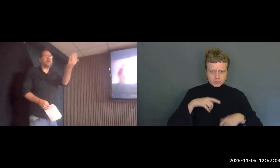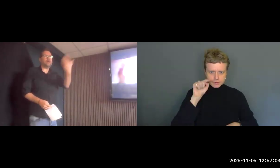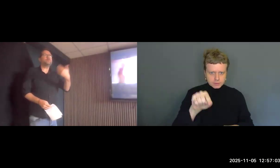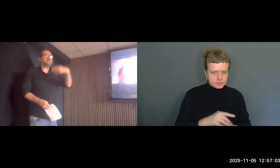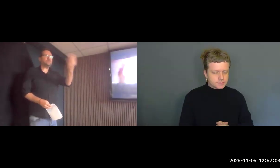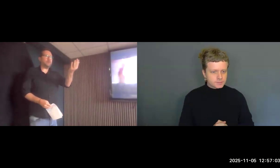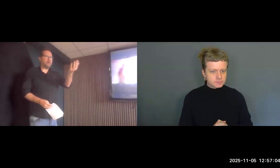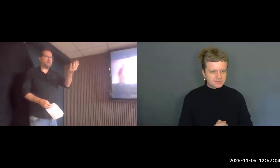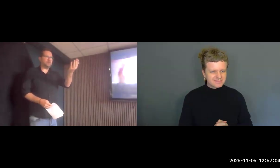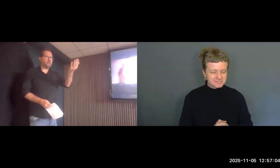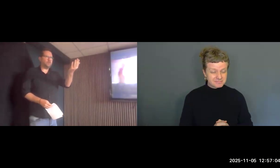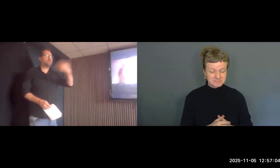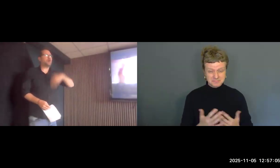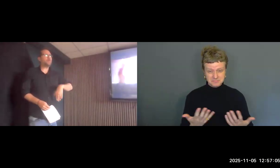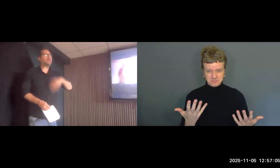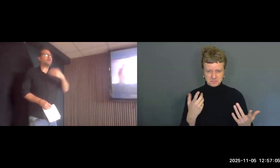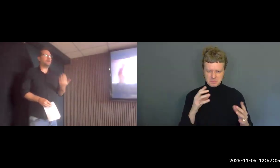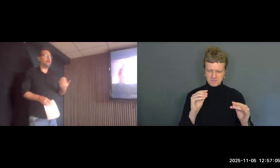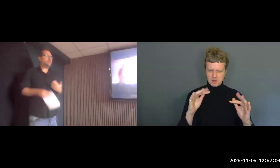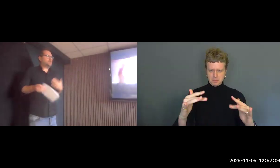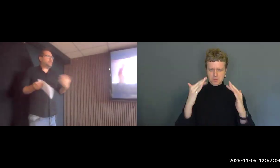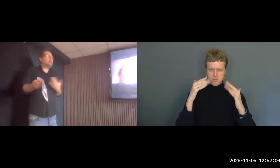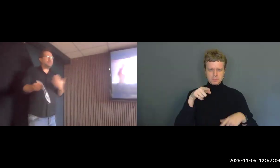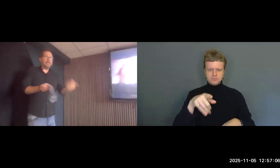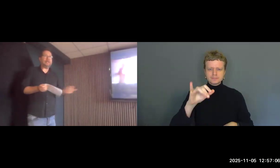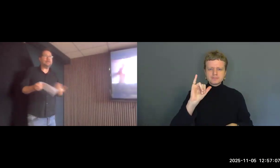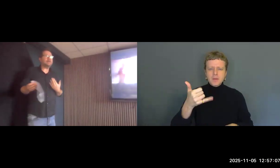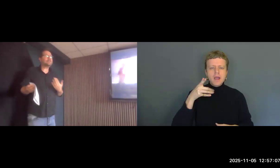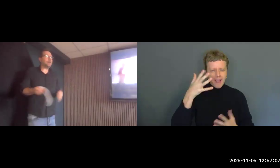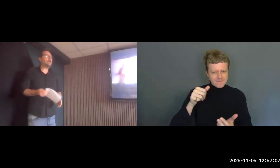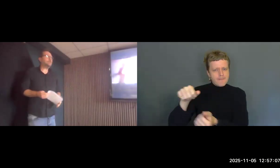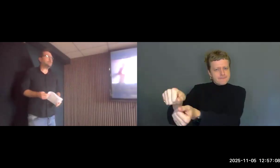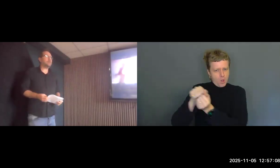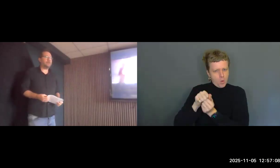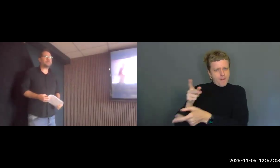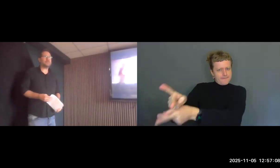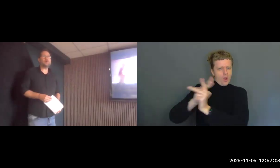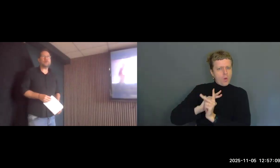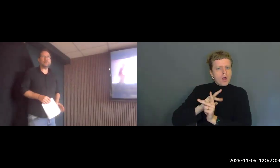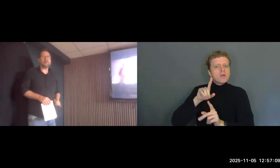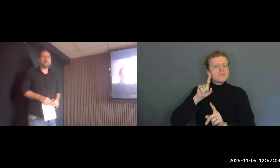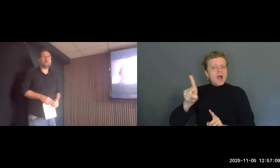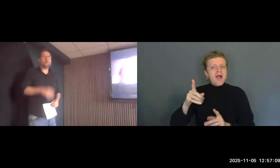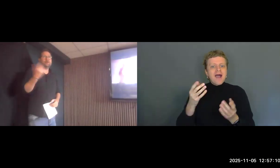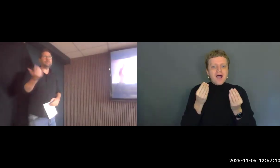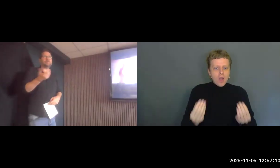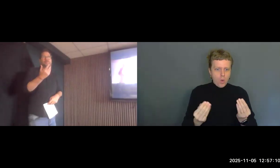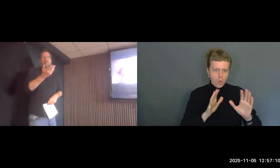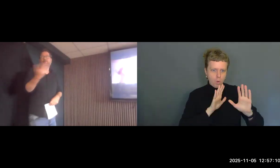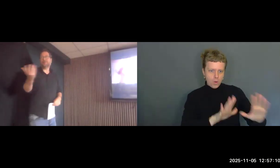So, yeah, it would seem that perhaps with borrowing, it works a bit differently in sign languages than it does in spoken languages, so that will be a different.